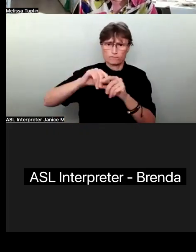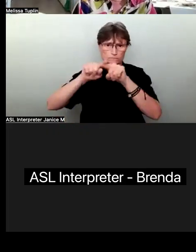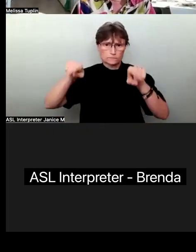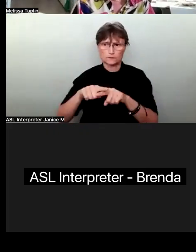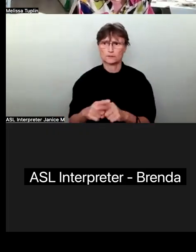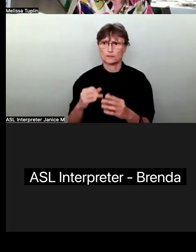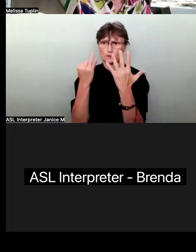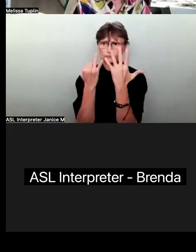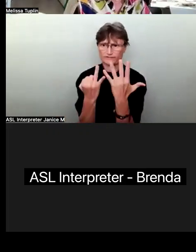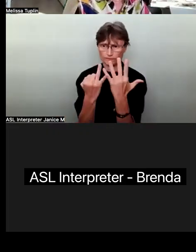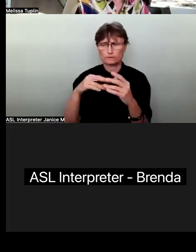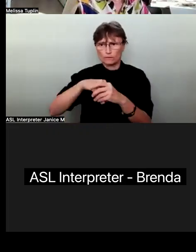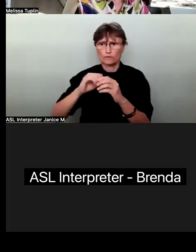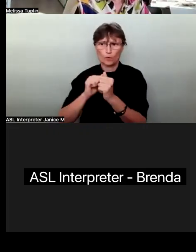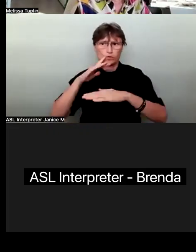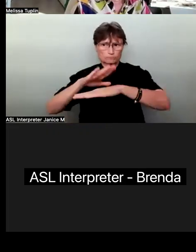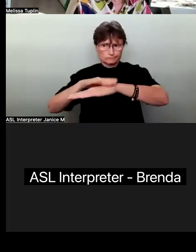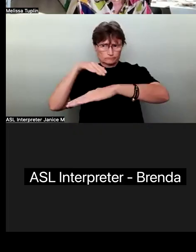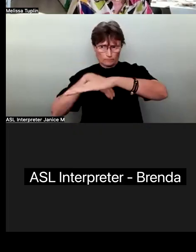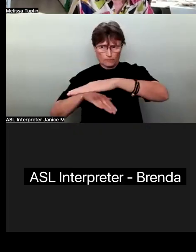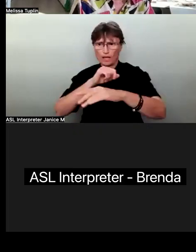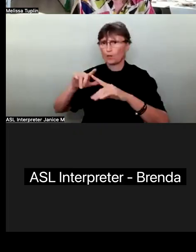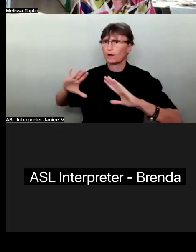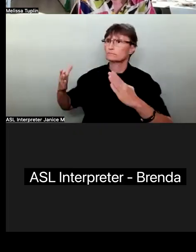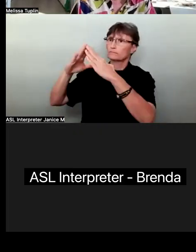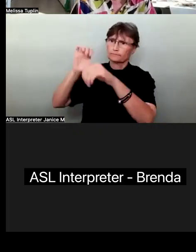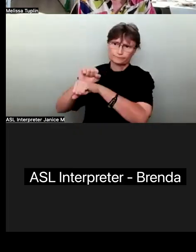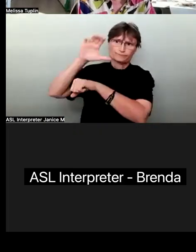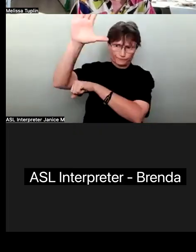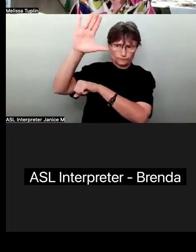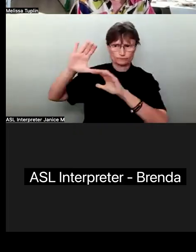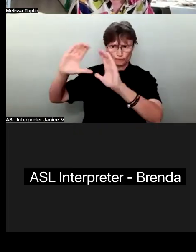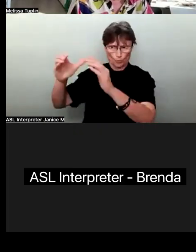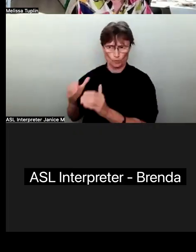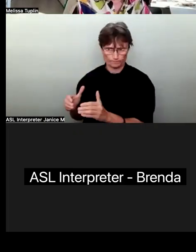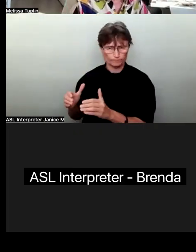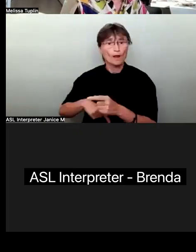Bearspaw, Chiniki and Goodstoney First Nations. Today this land is home to the Otipemisiwak